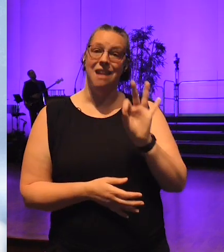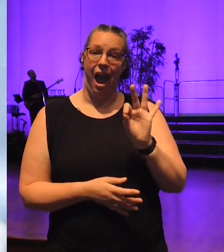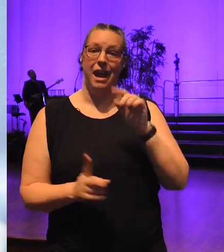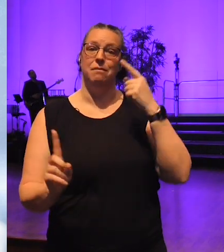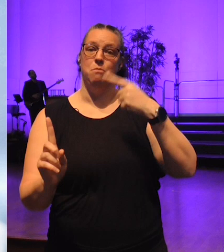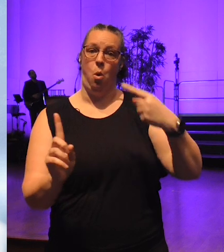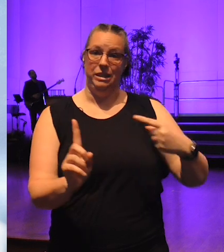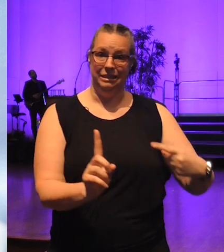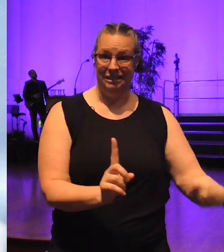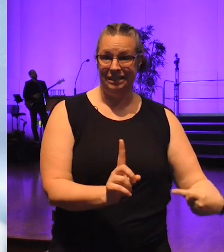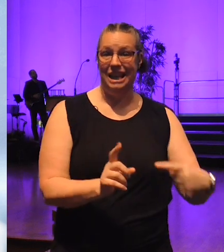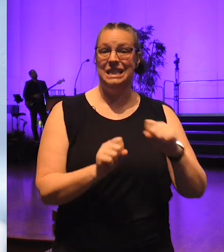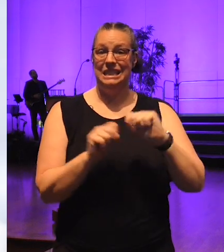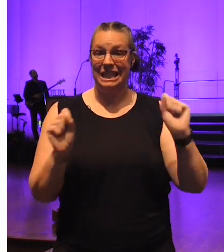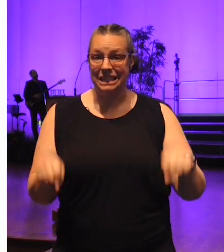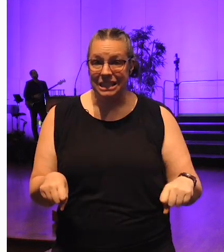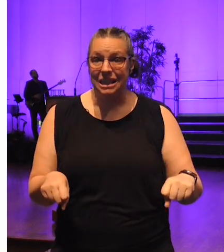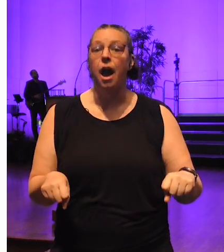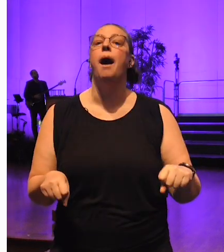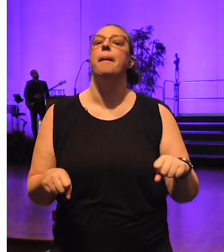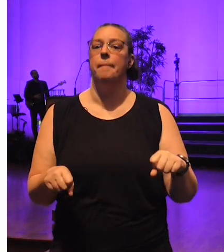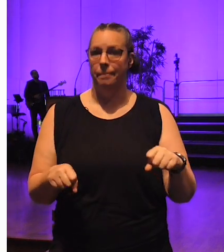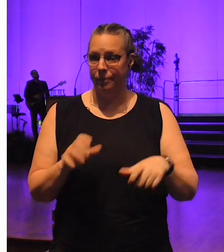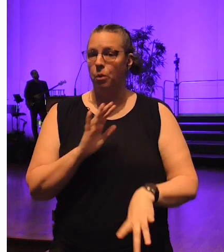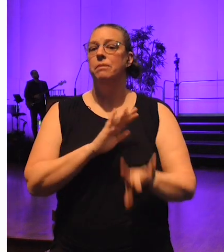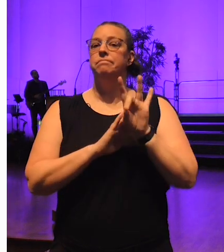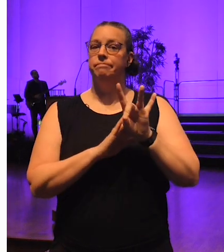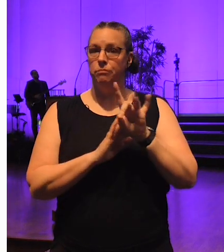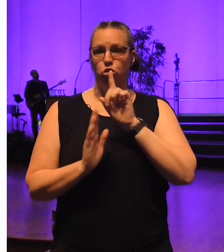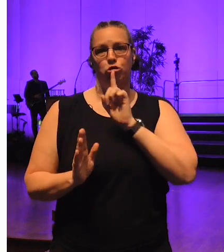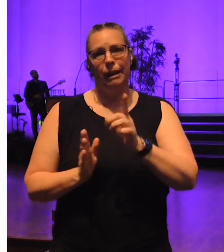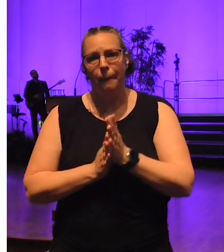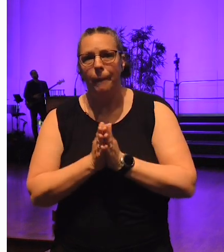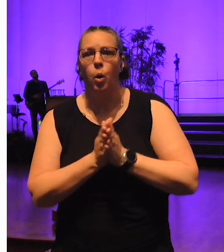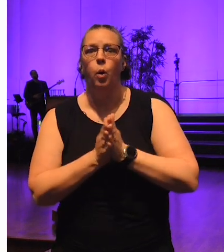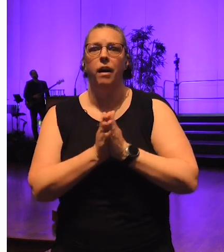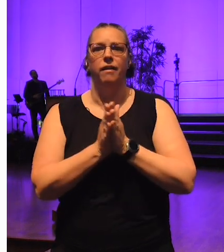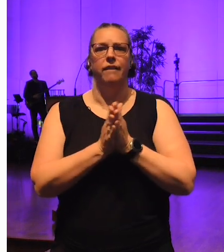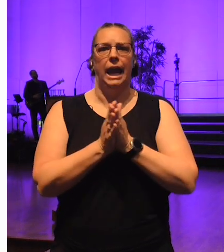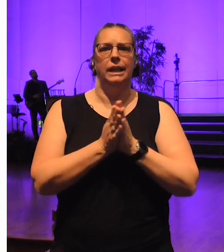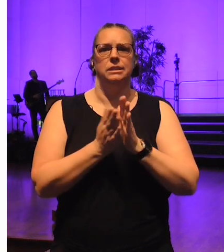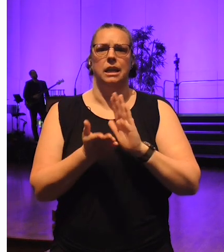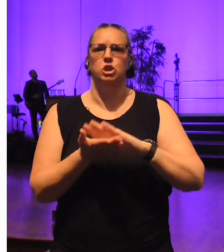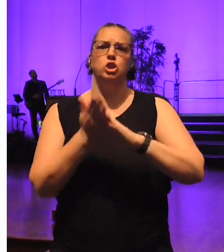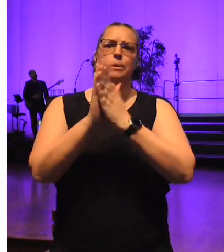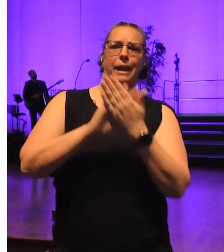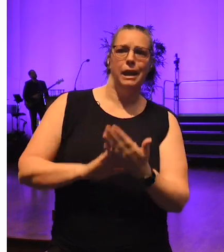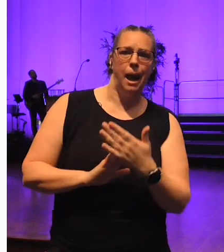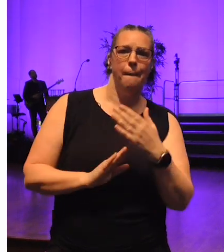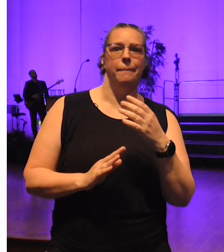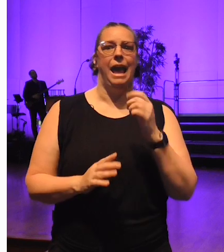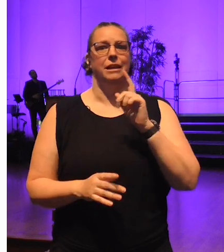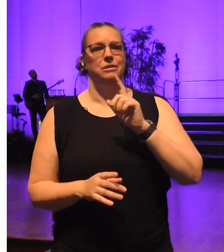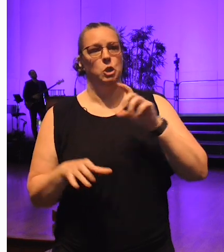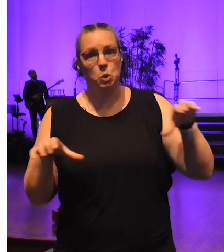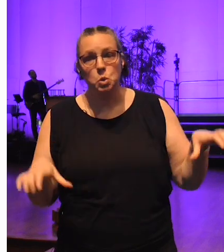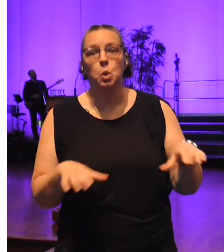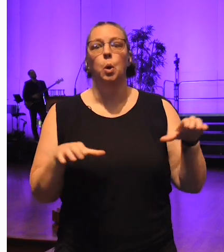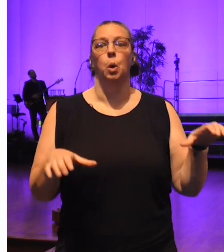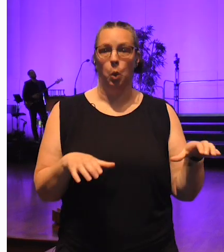that can help us discover more about what truly motivates us to be and do what we be and do in